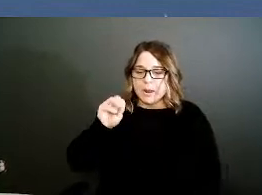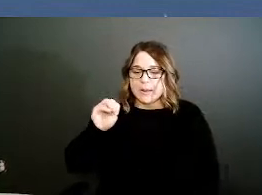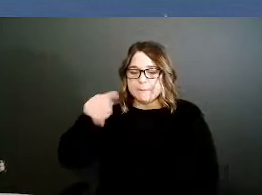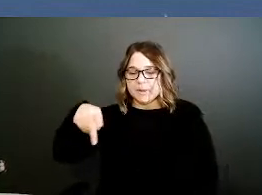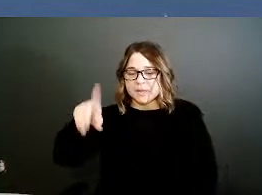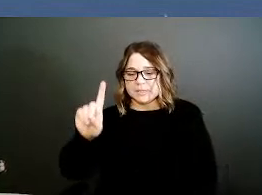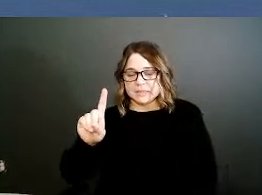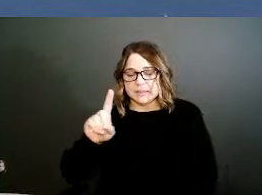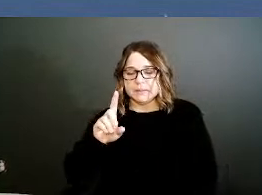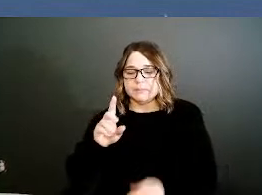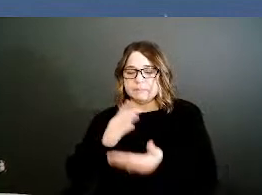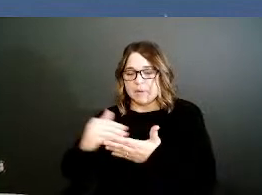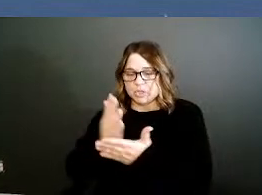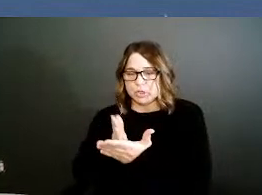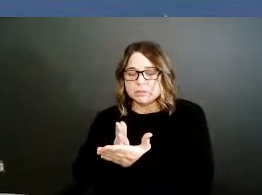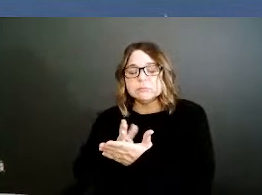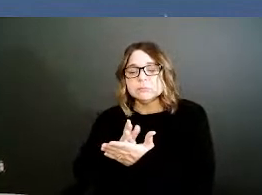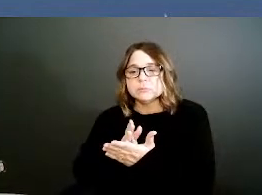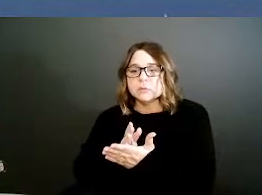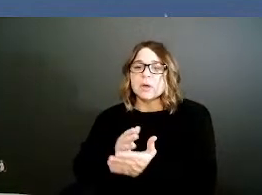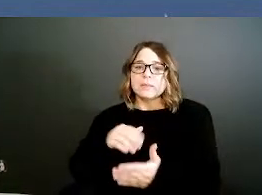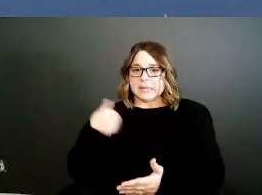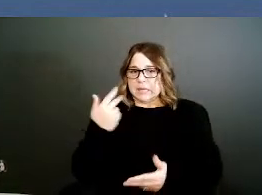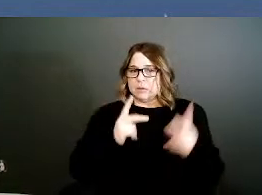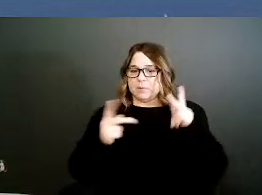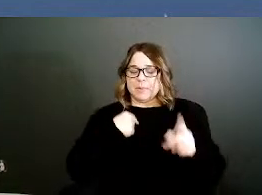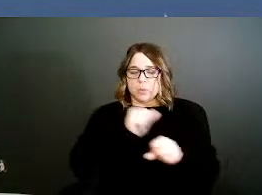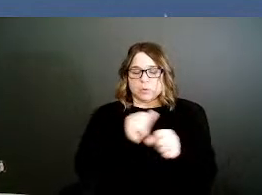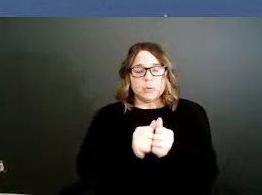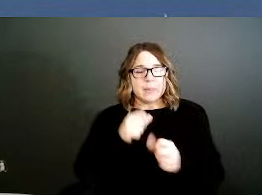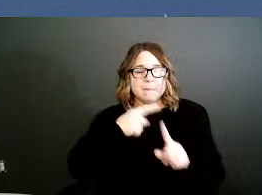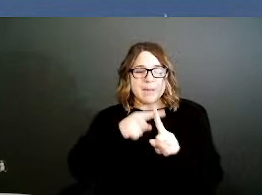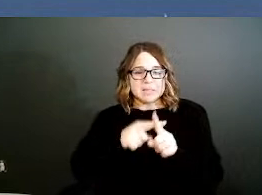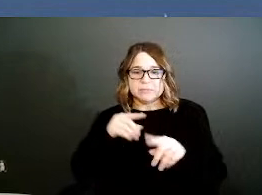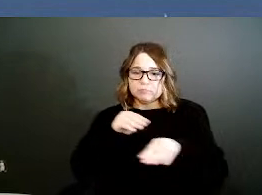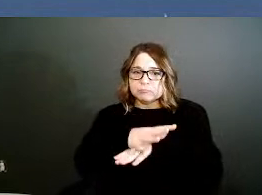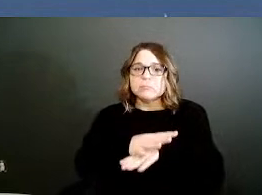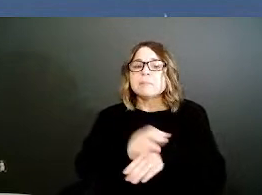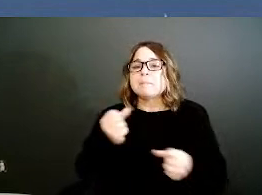DIFFERENCE IN THE LIVES OF THE YOUNG PEOPLE I WORK WITH. MANY OF MY STUDENTS COME FROM WEALTHY COMMUNITIES WHERE THEIR